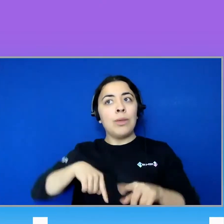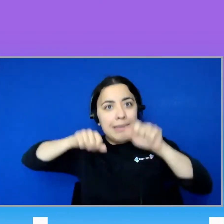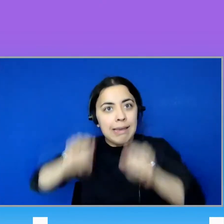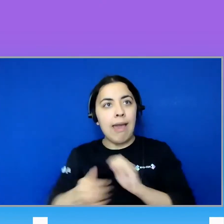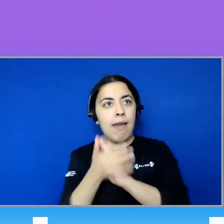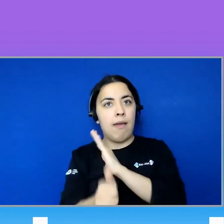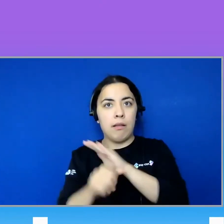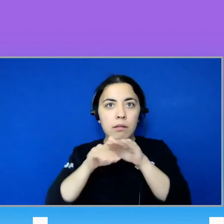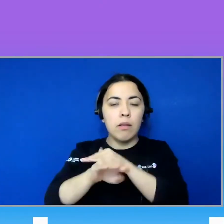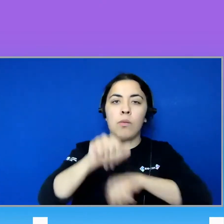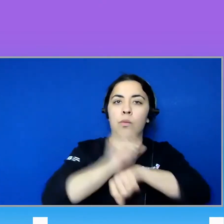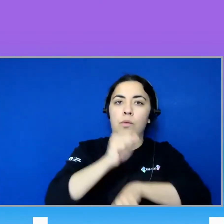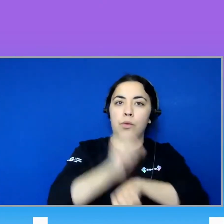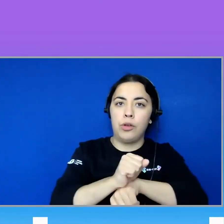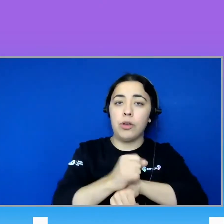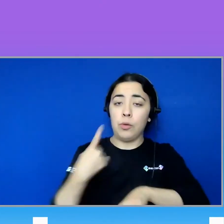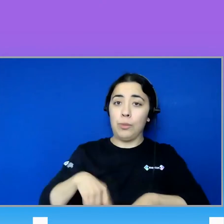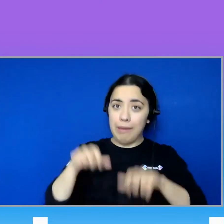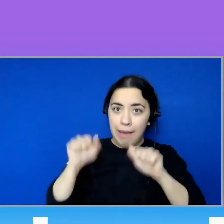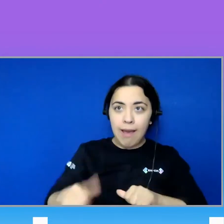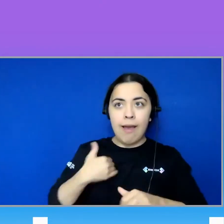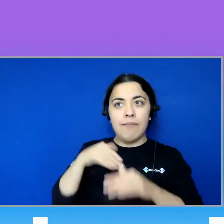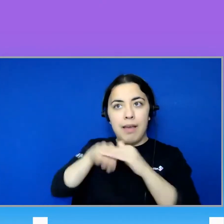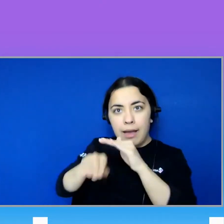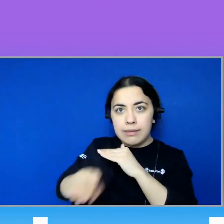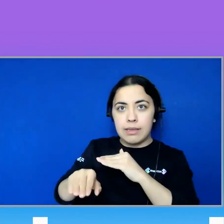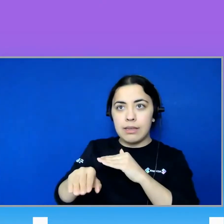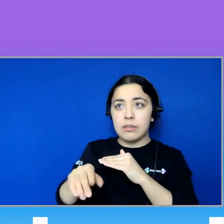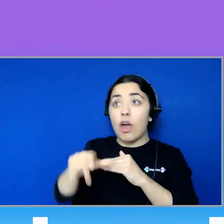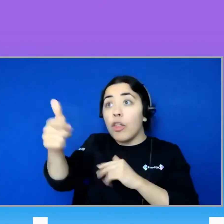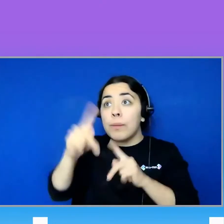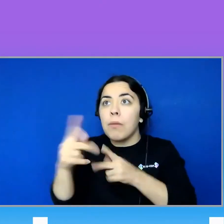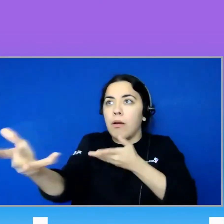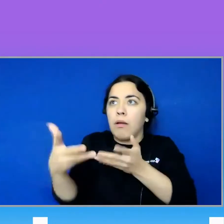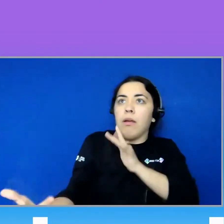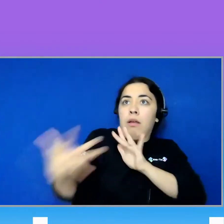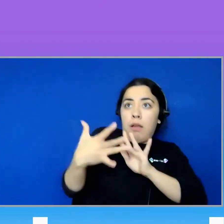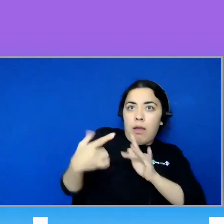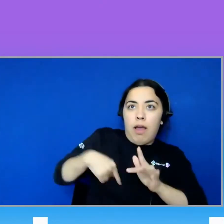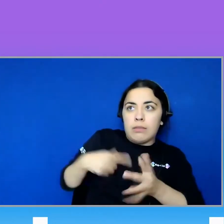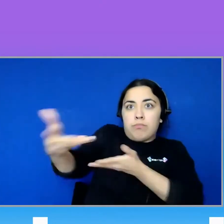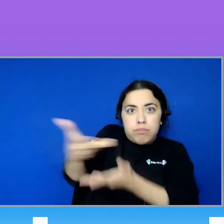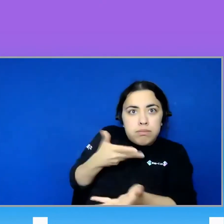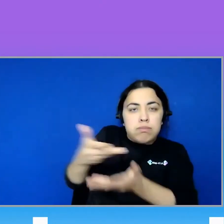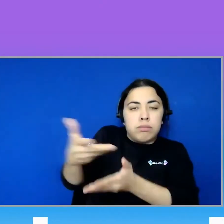It was about people having